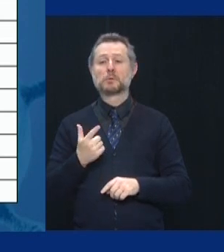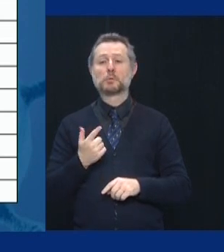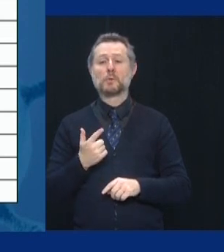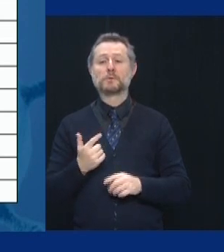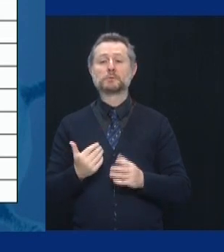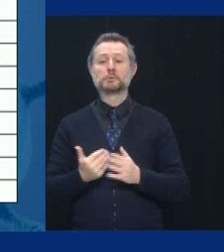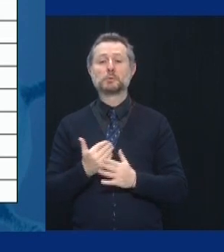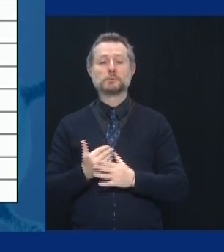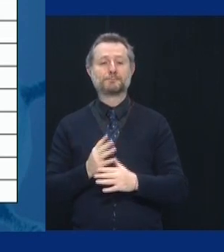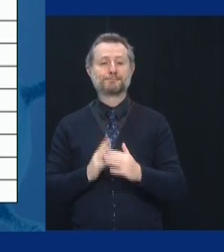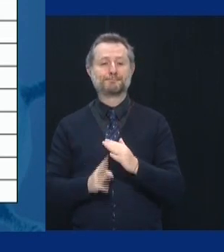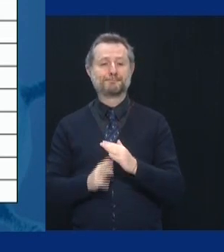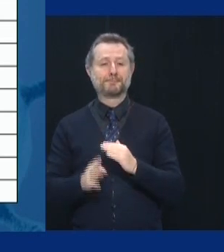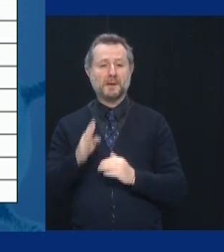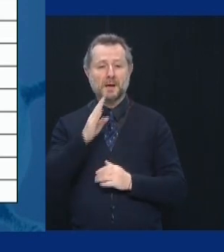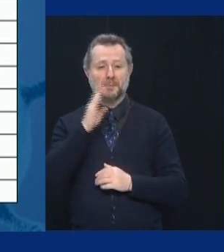THE BOTTOM OF THIS CHART.